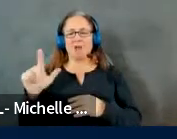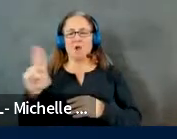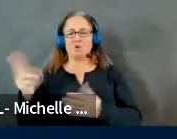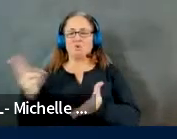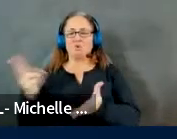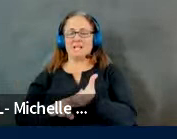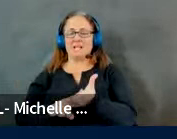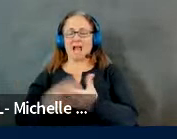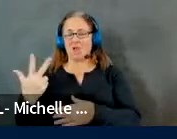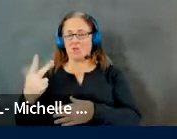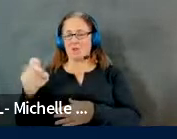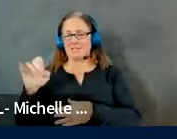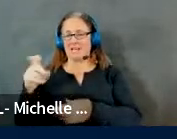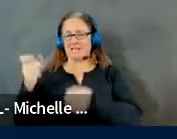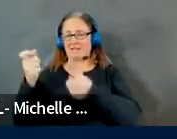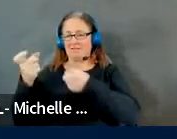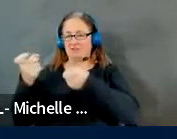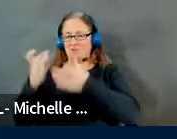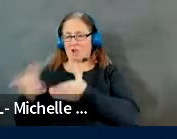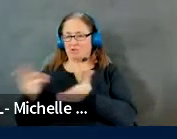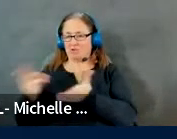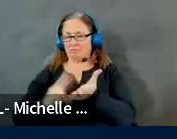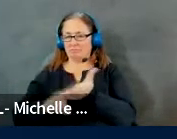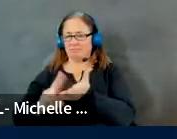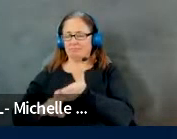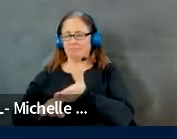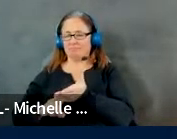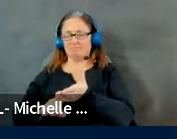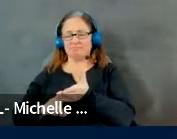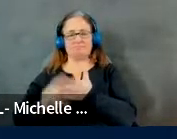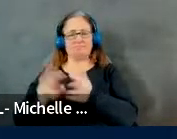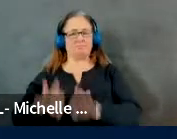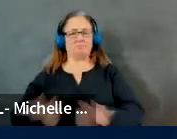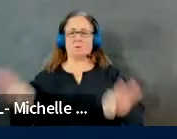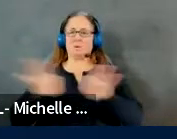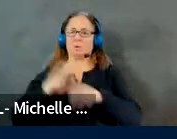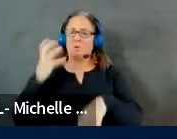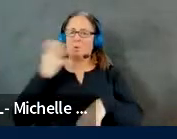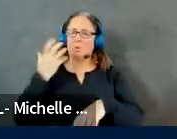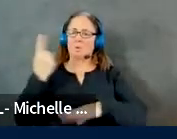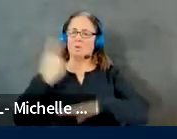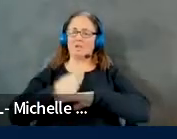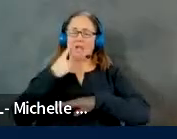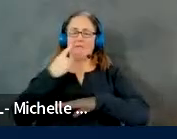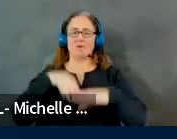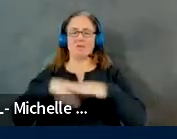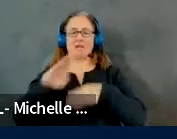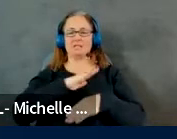executive directors on a historic day for the Access Board and the disability community.